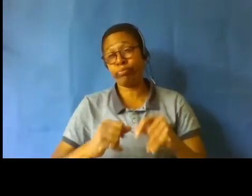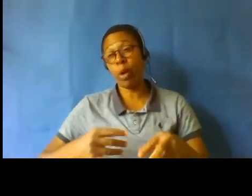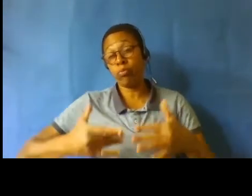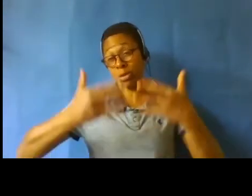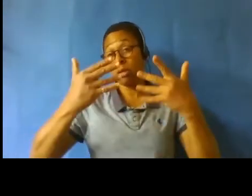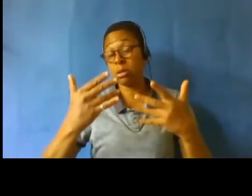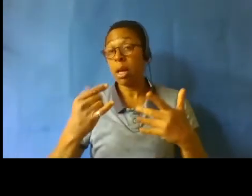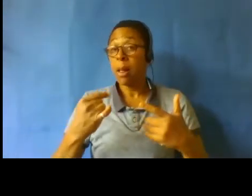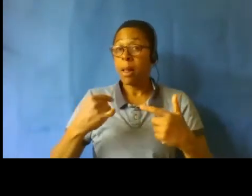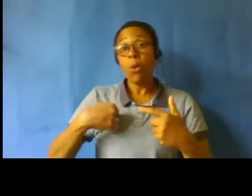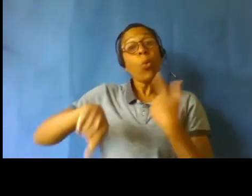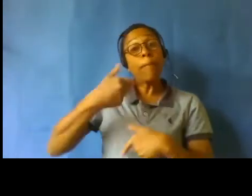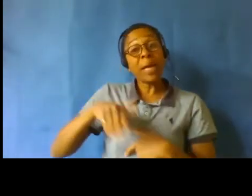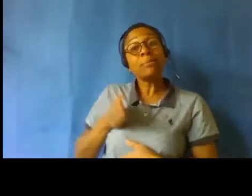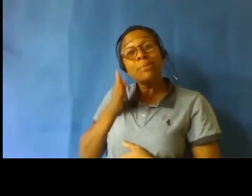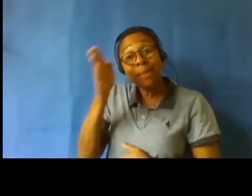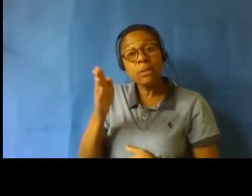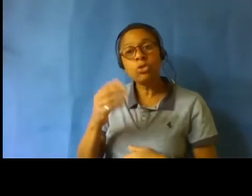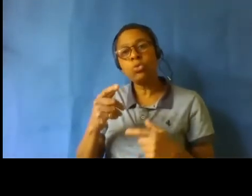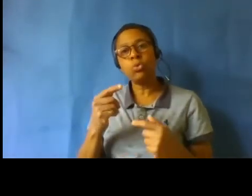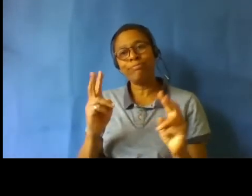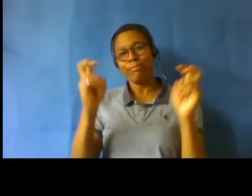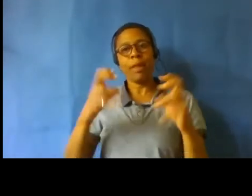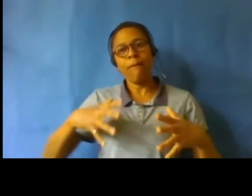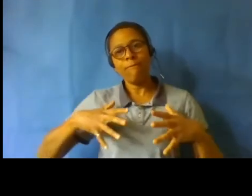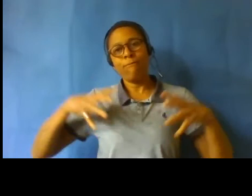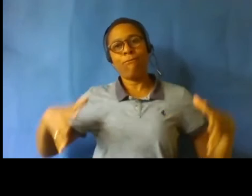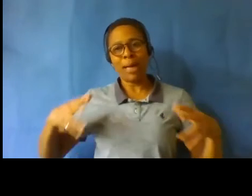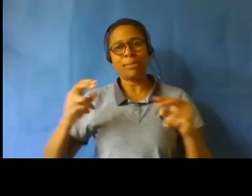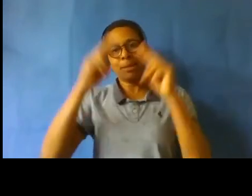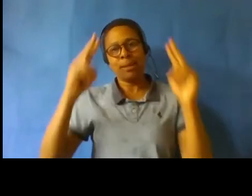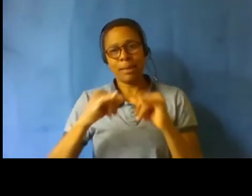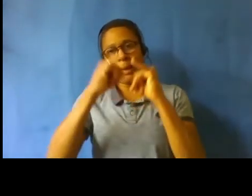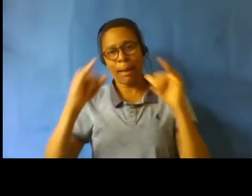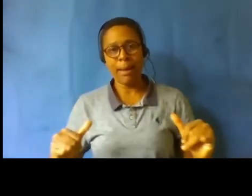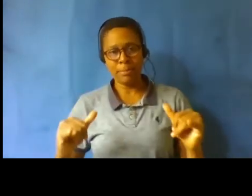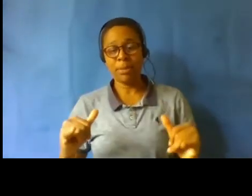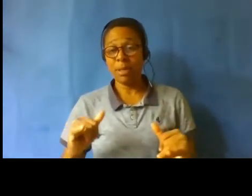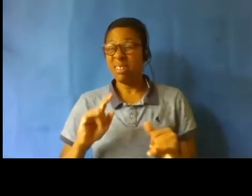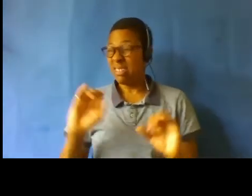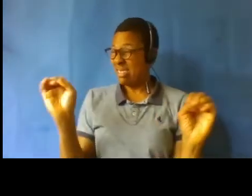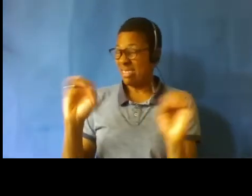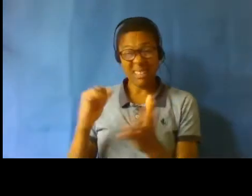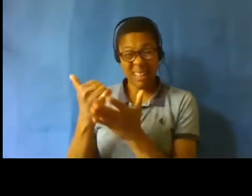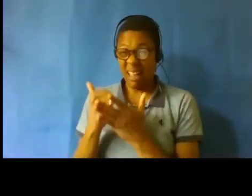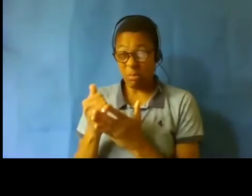that we suspend in a fatigued stupor with fairy tongues and beetroot coloured stools we each lost a stone of water weight